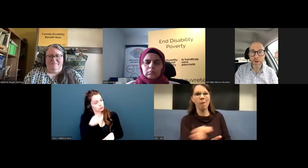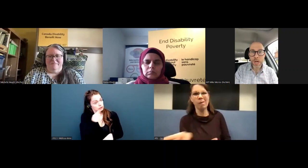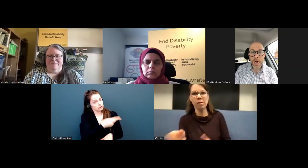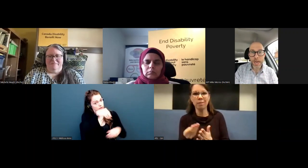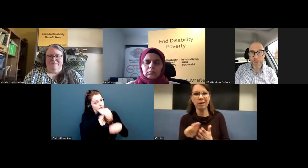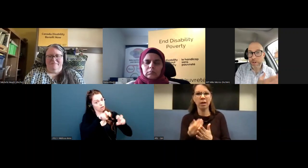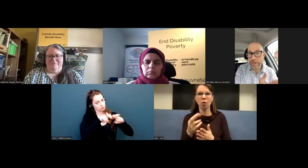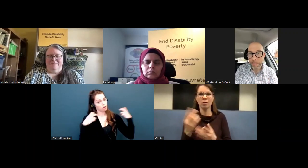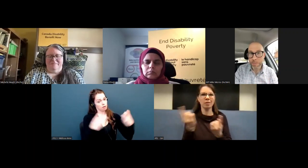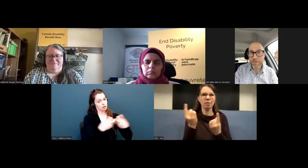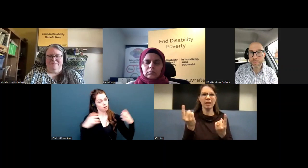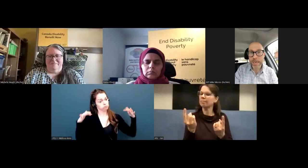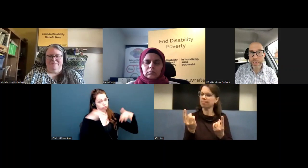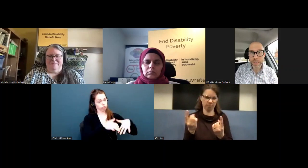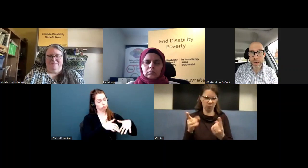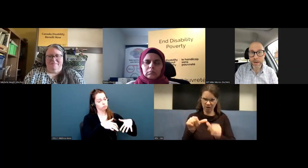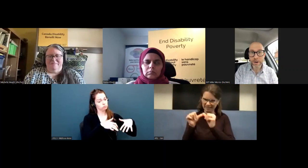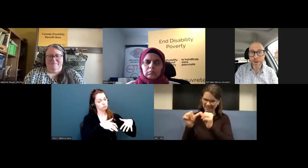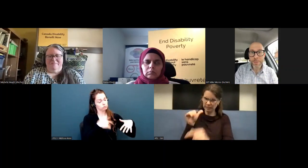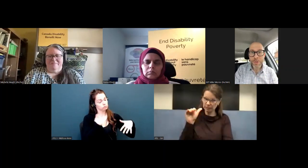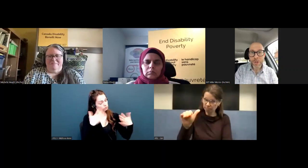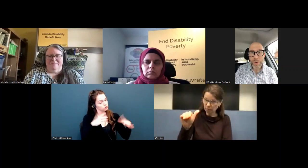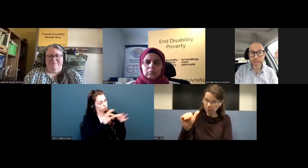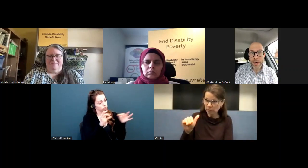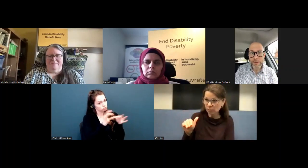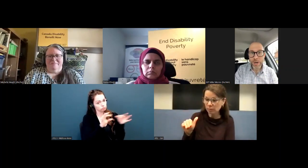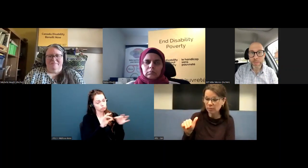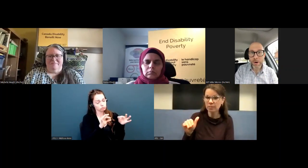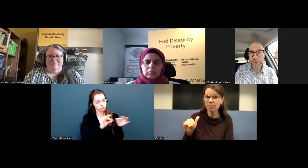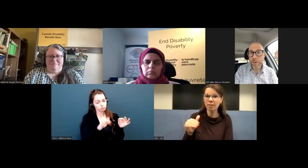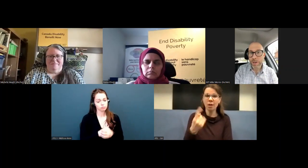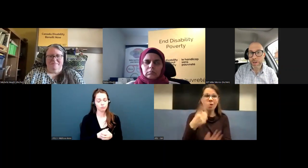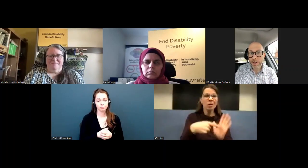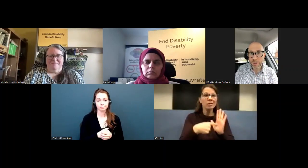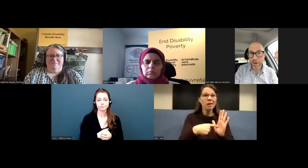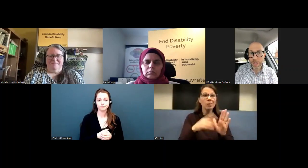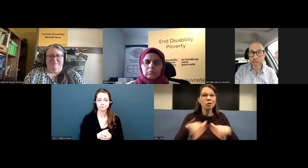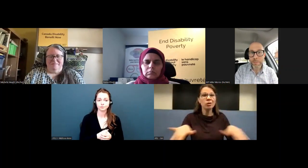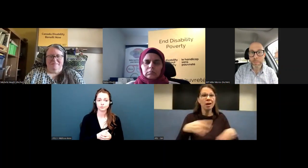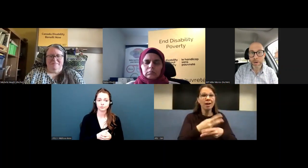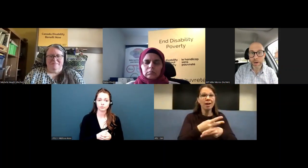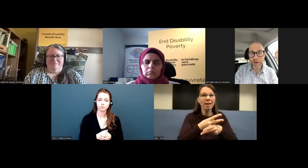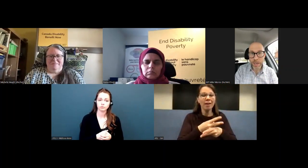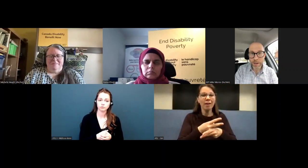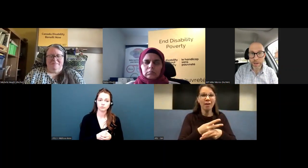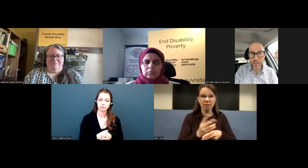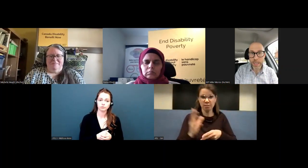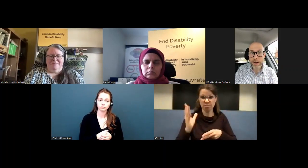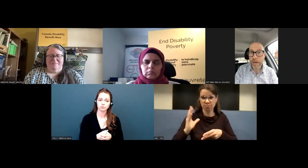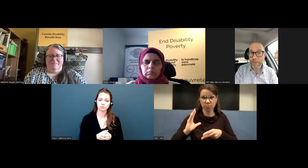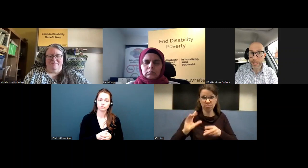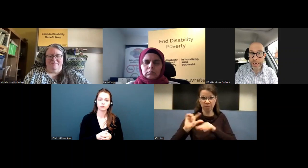I USED THE EXAMPLE OF CHILD CARE. WHEN THE GOVERNING PARTY WAS SERIOUS ABOUT PRIORITIZING CHILD CARE -- AND I'M GLAD THAT